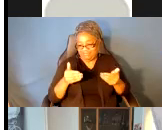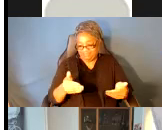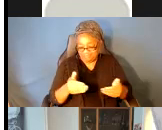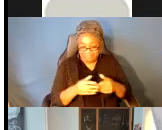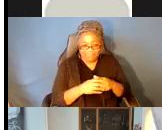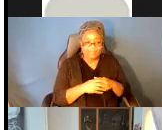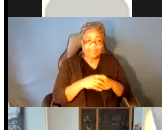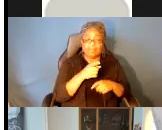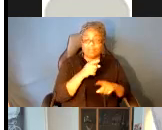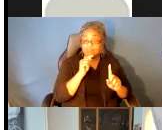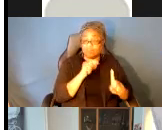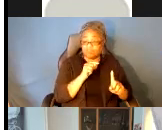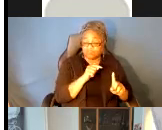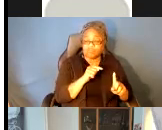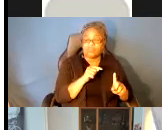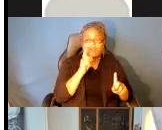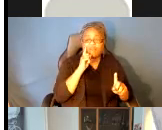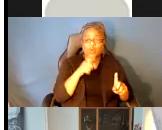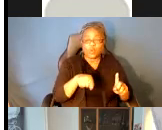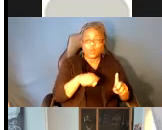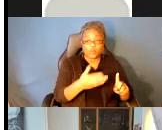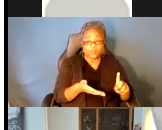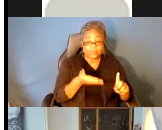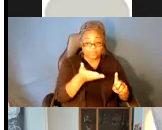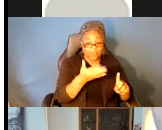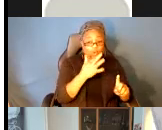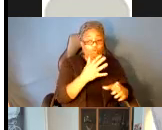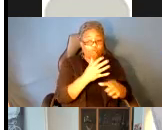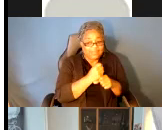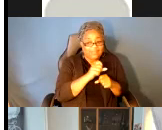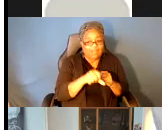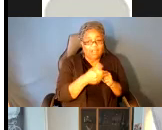who have submitted or received other MRAC grants.